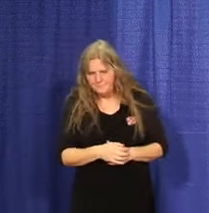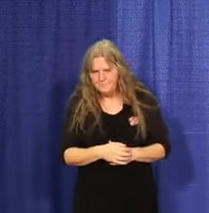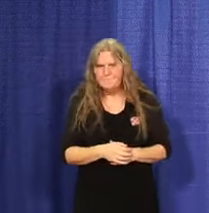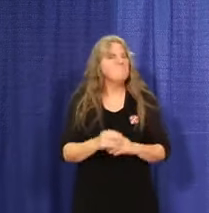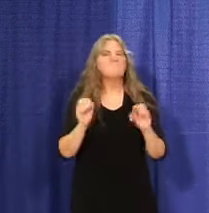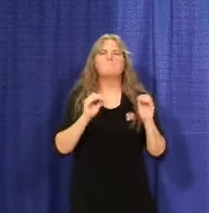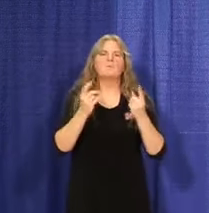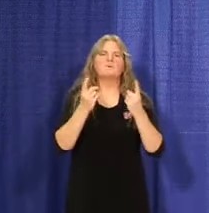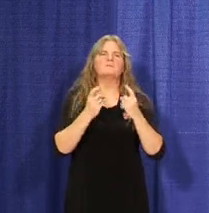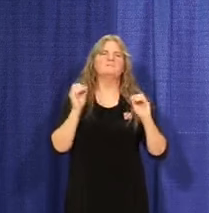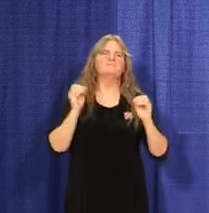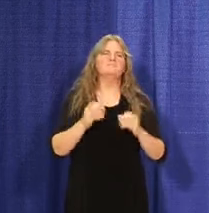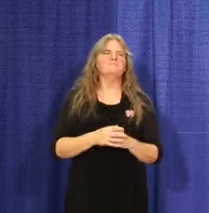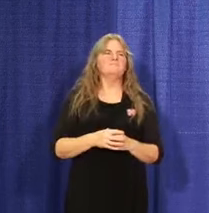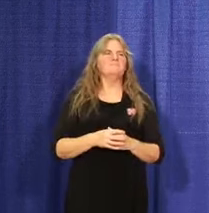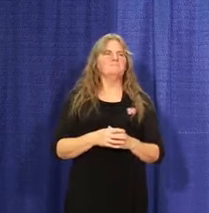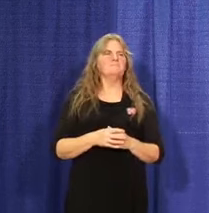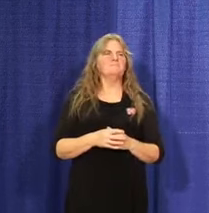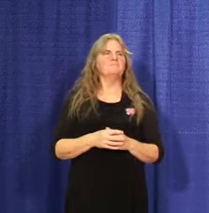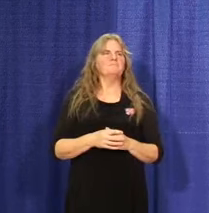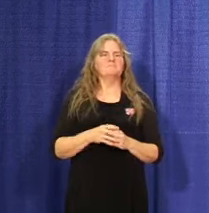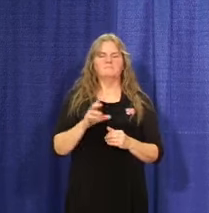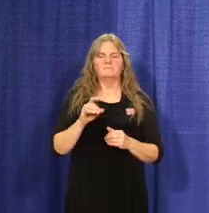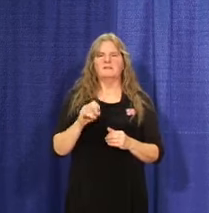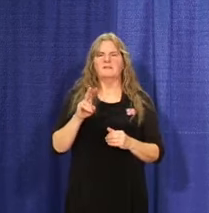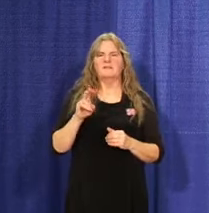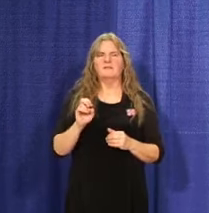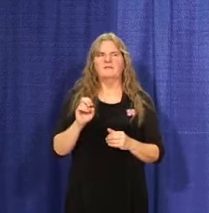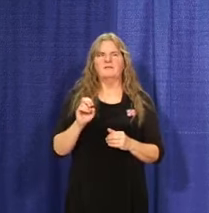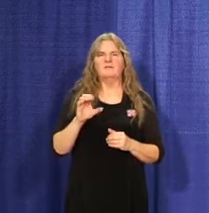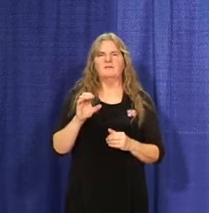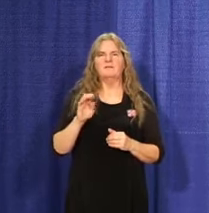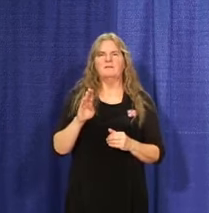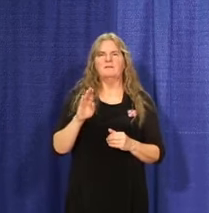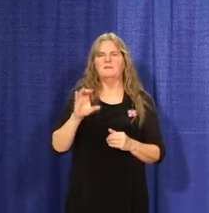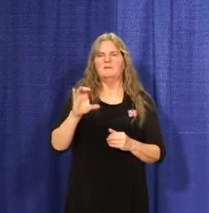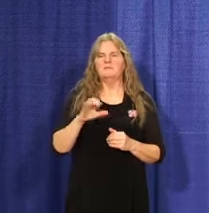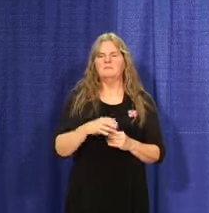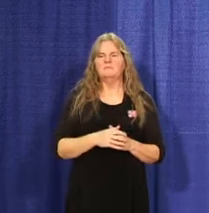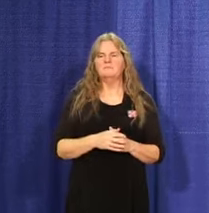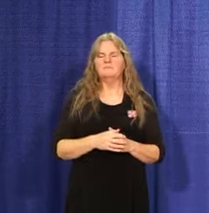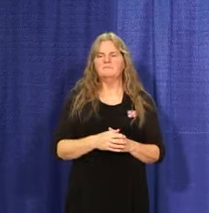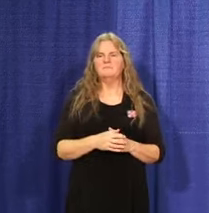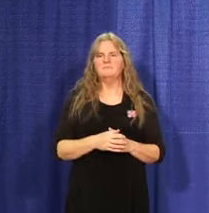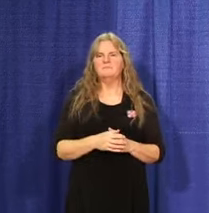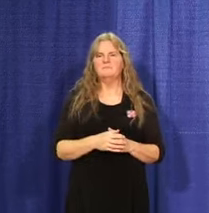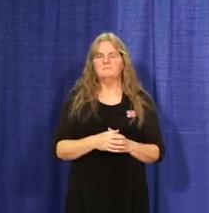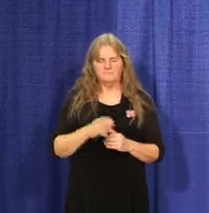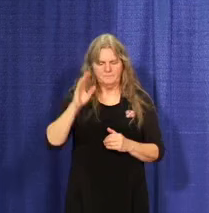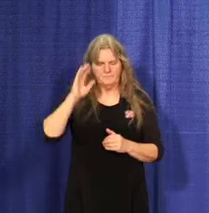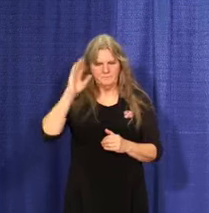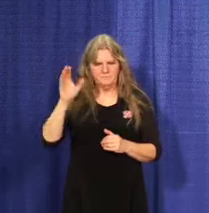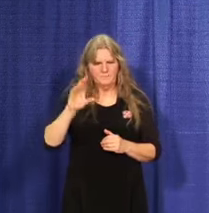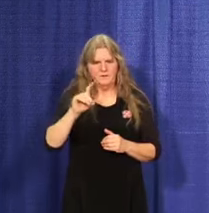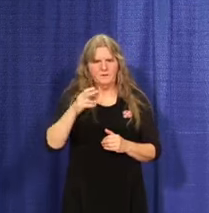Pat: Now to Dave, CBC. Reporter: I Dr Hanley back